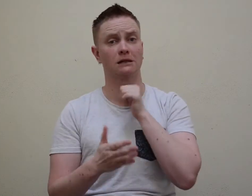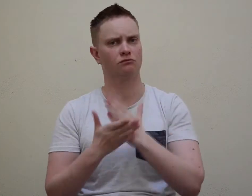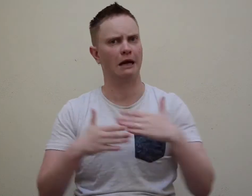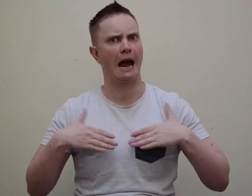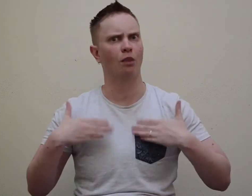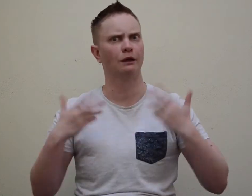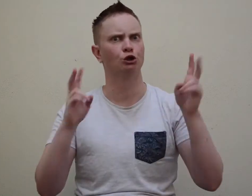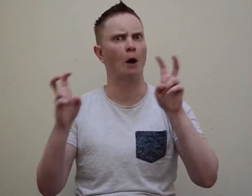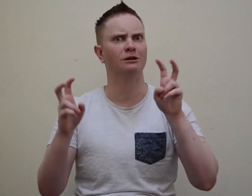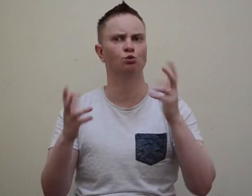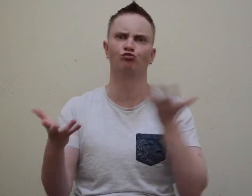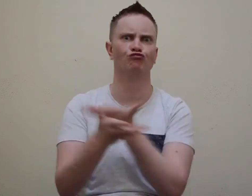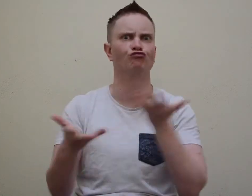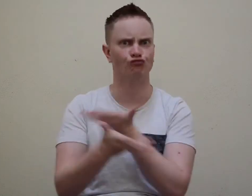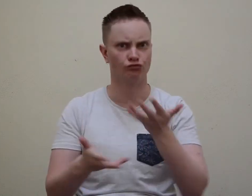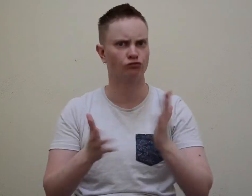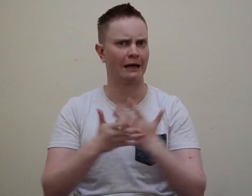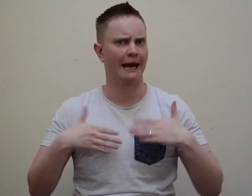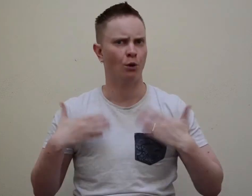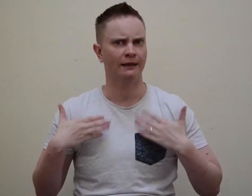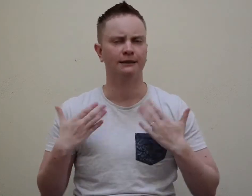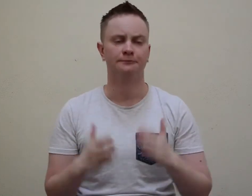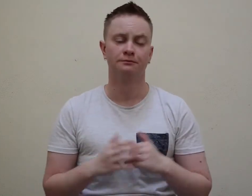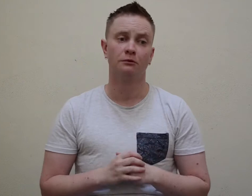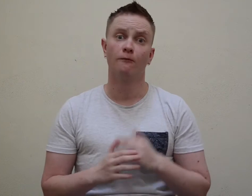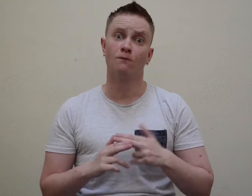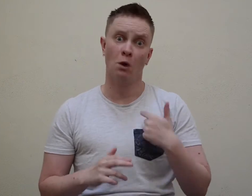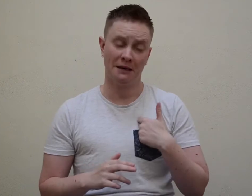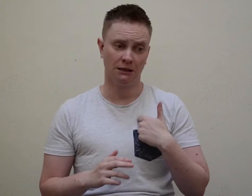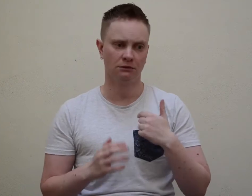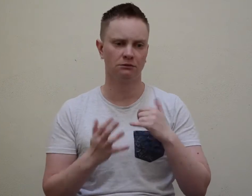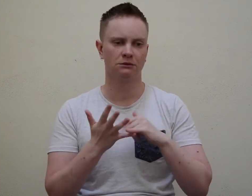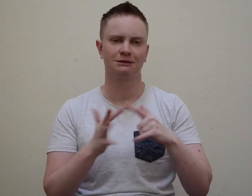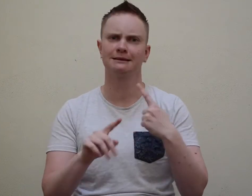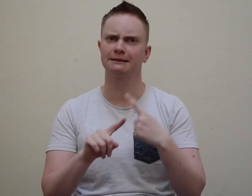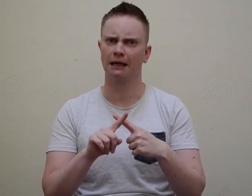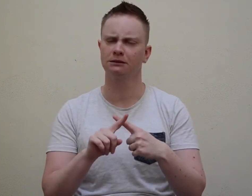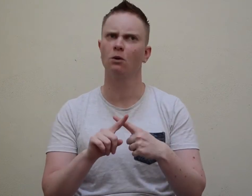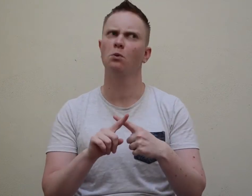And, I think sex is a really healthy topic to talk about. So for me sex,